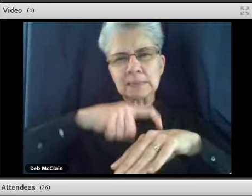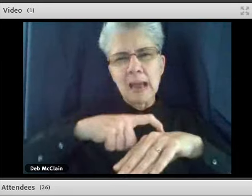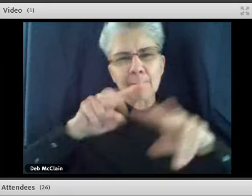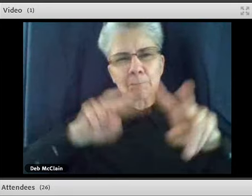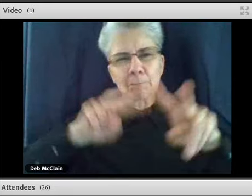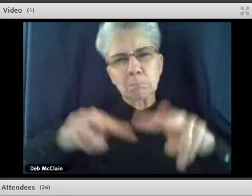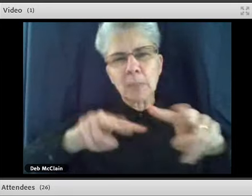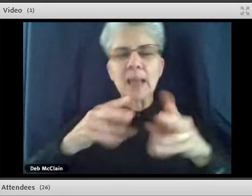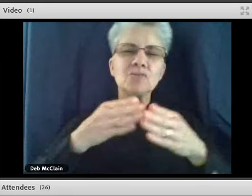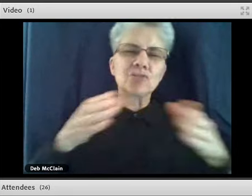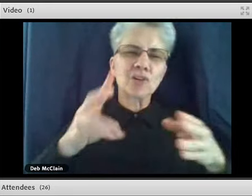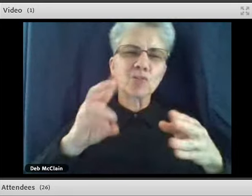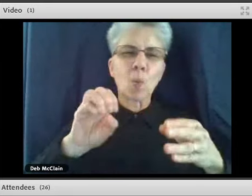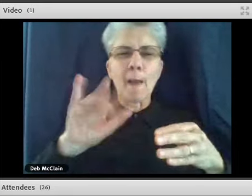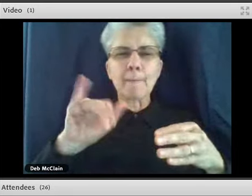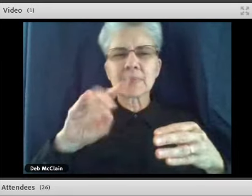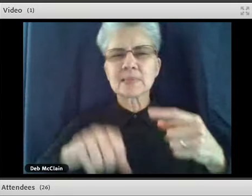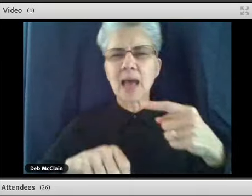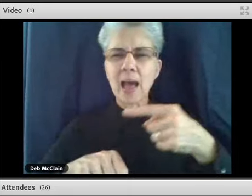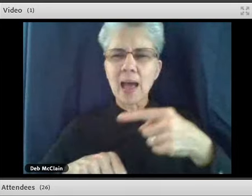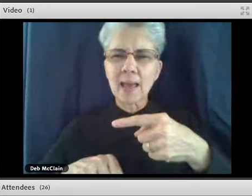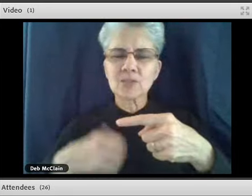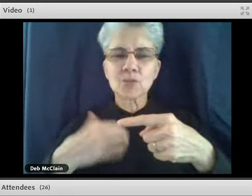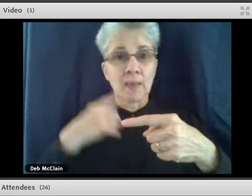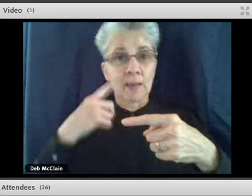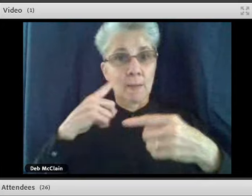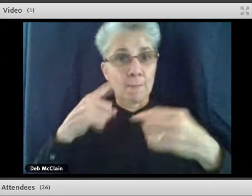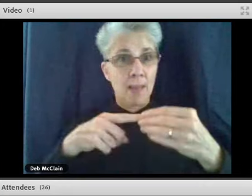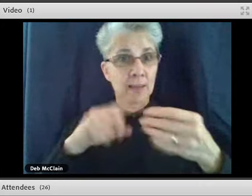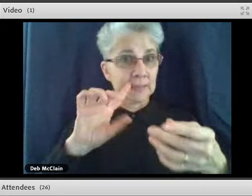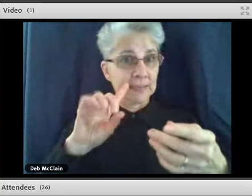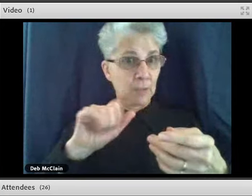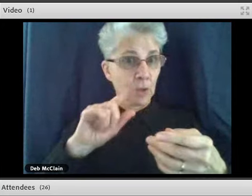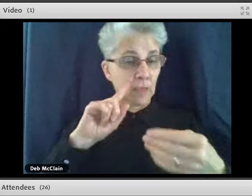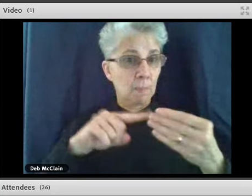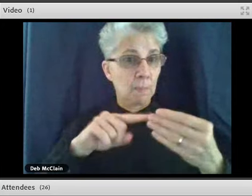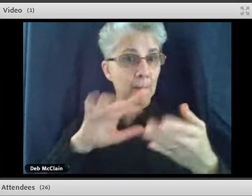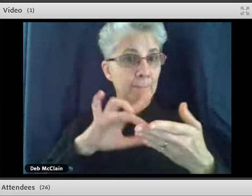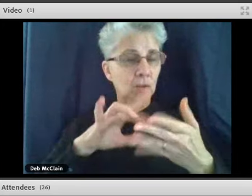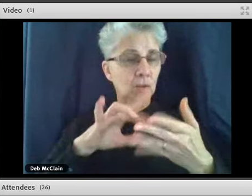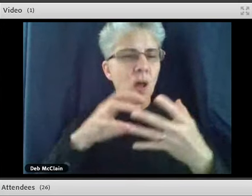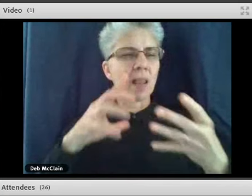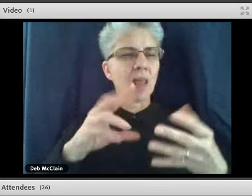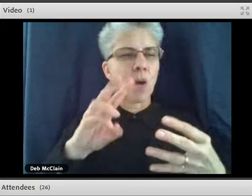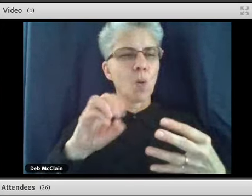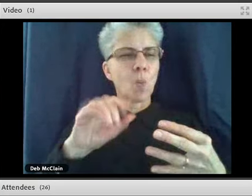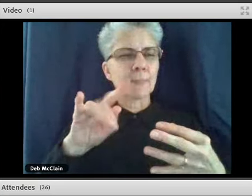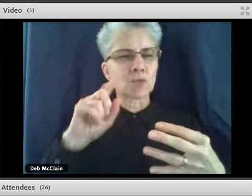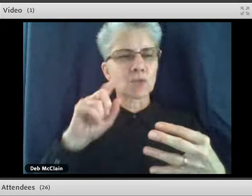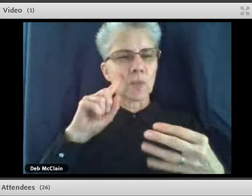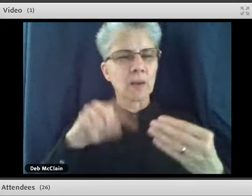Again, you can come back and look at this. And then, there's some general websites. When you think about a disability,